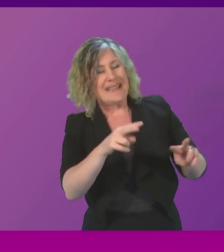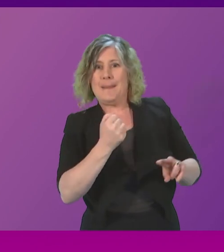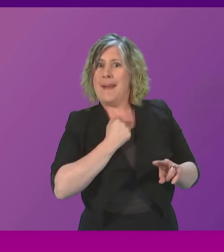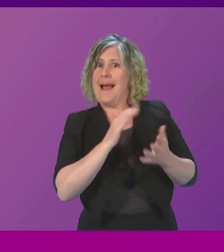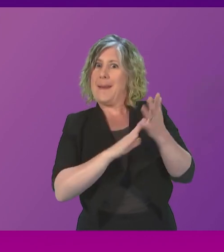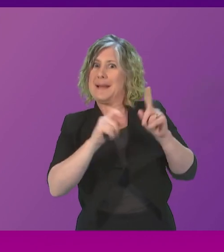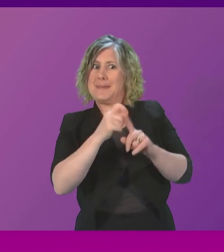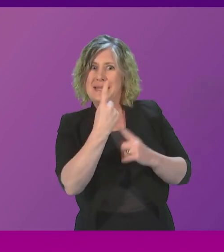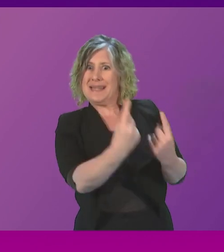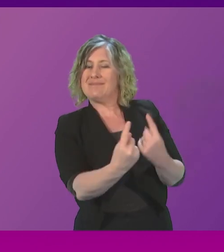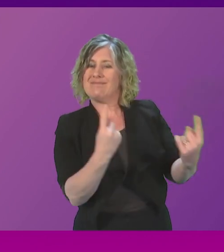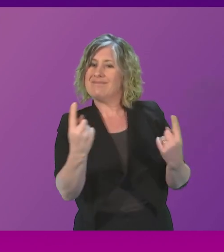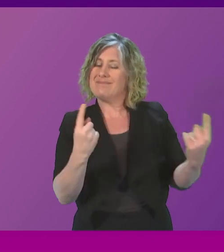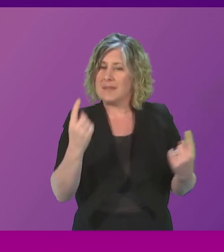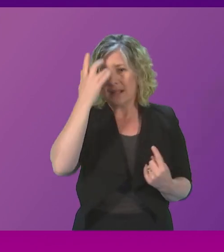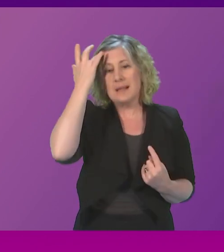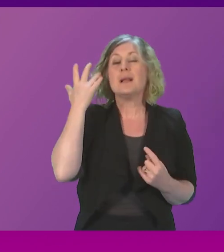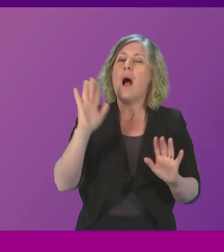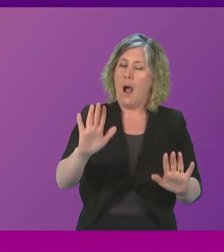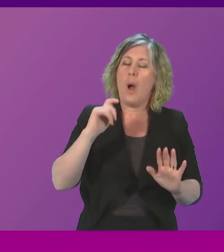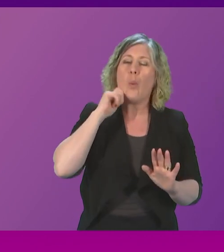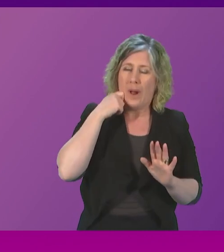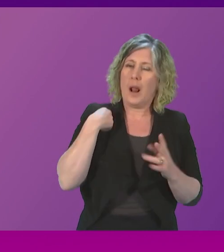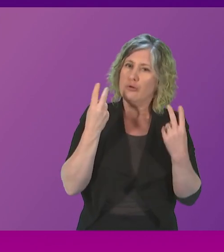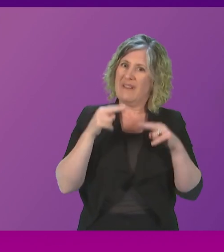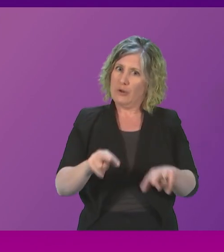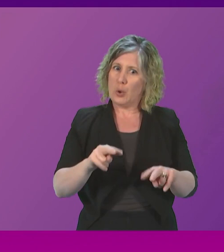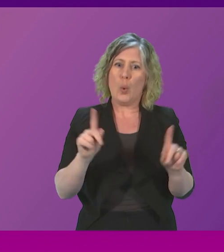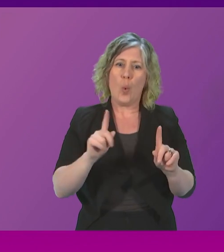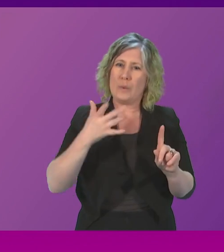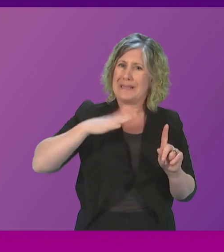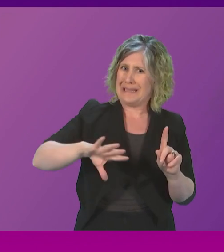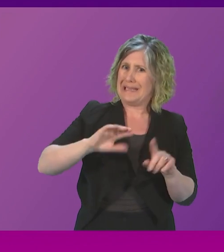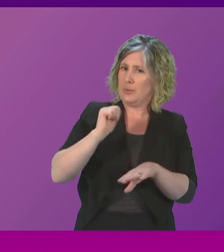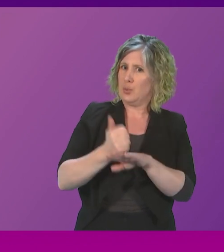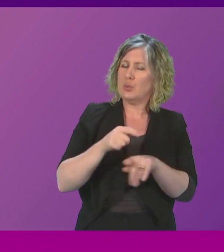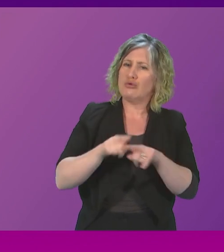Please rest assured that I will review and escalate measures as required to counter the